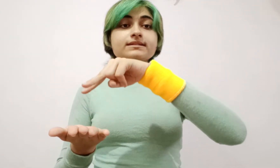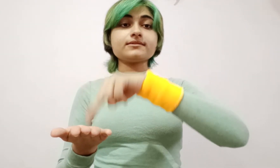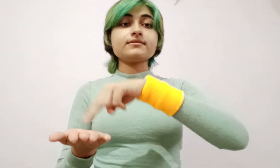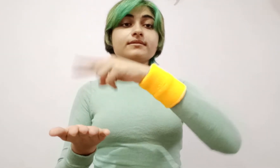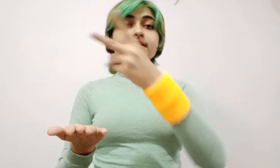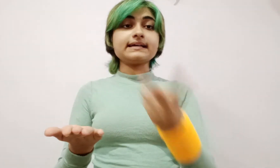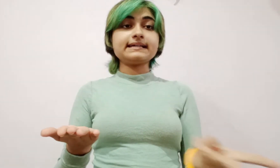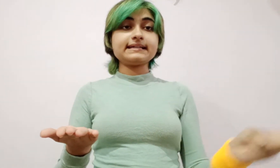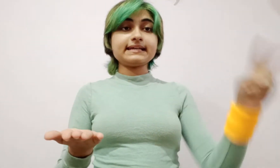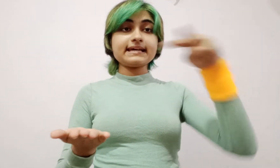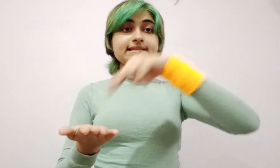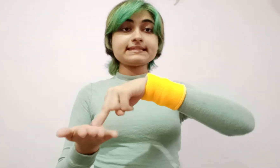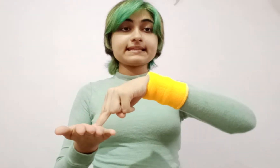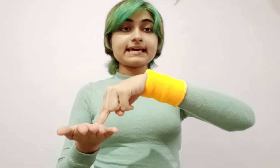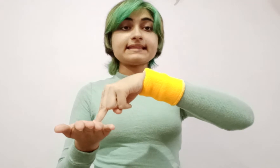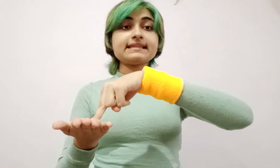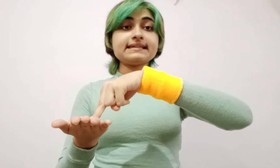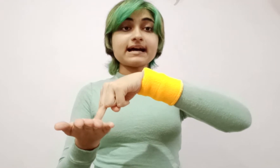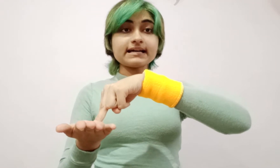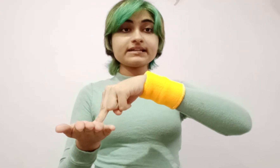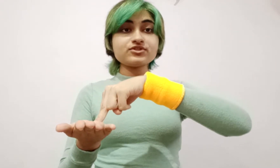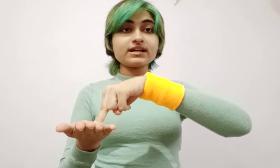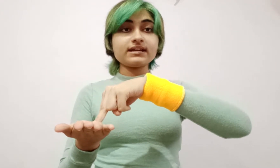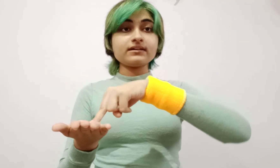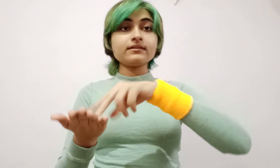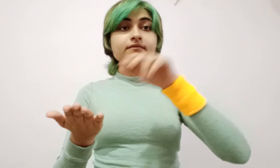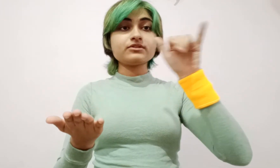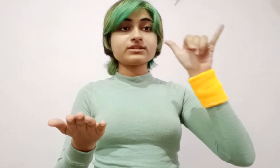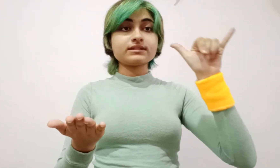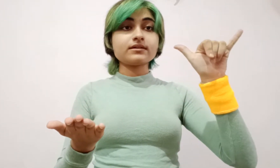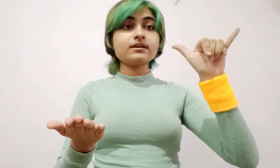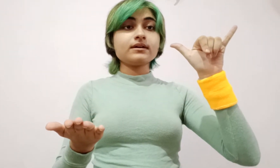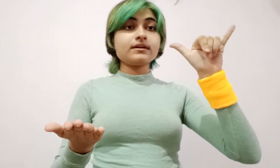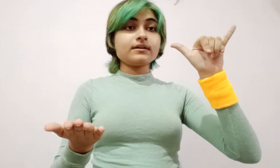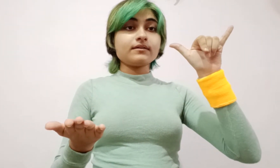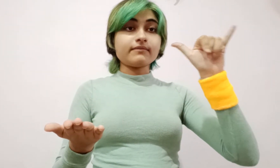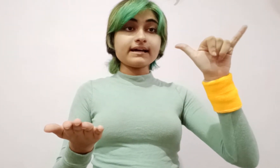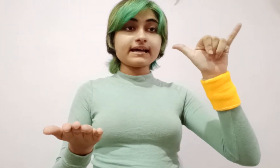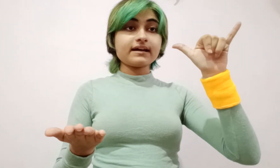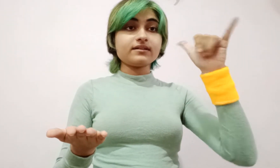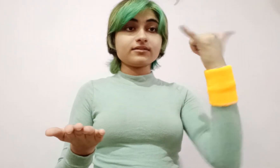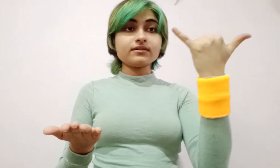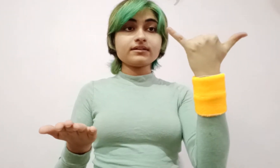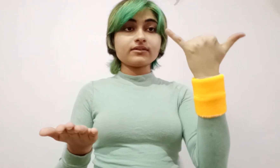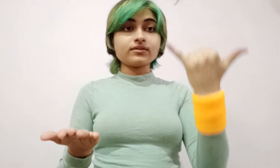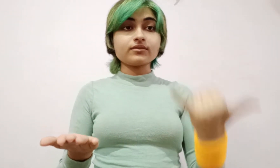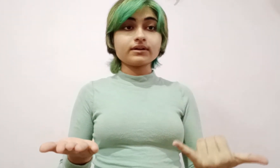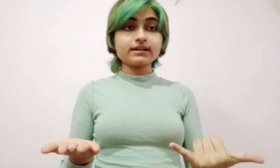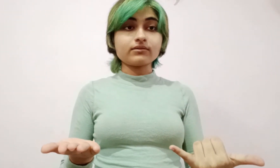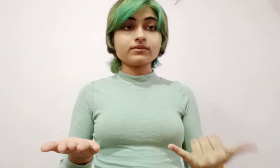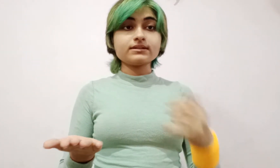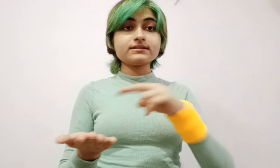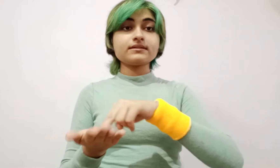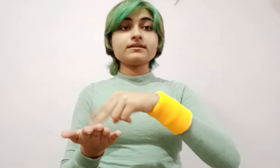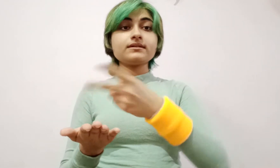So, GRACE and then the -ING ending, which is the Y-Hand turned around and going downwards.